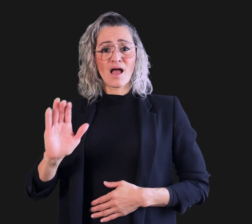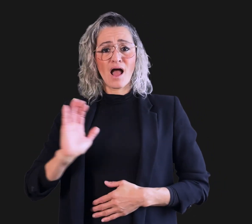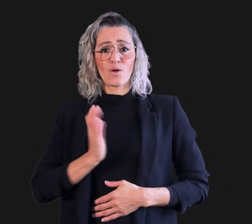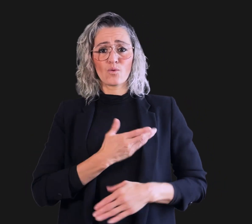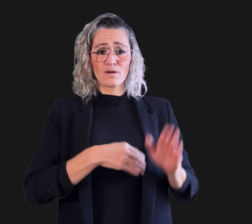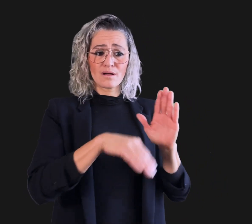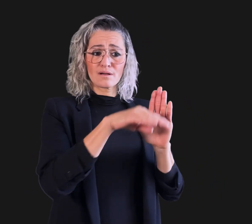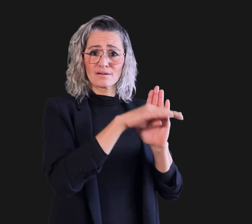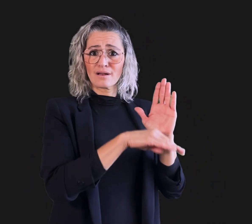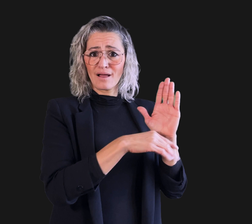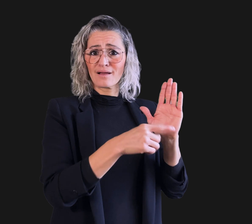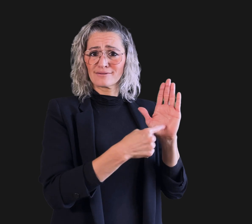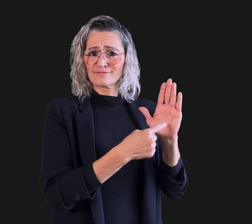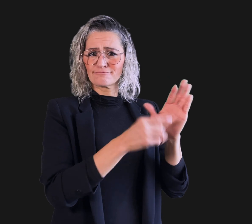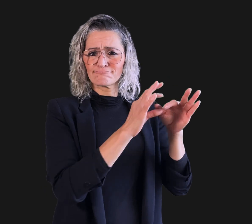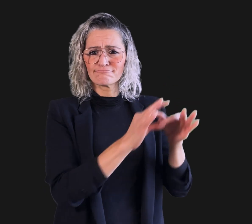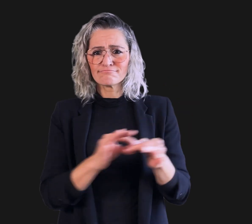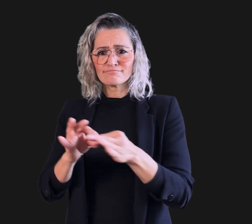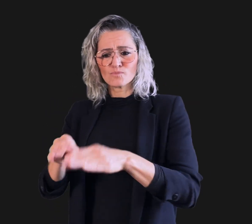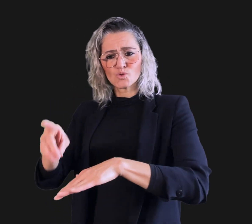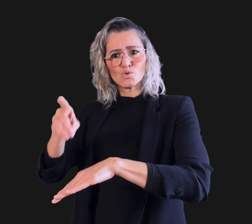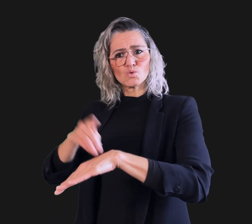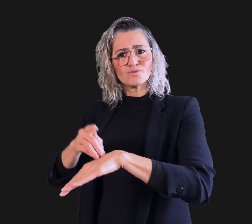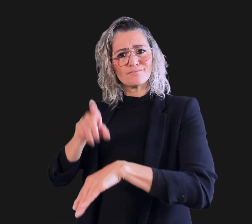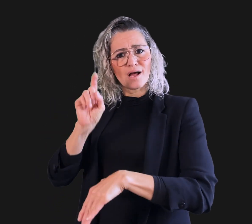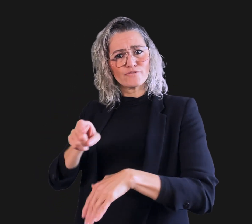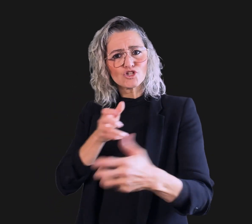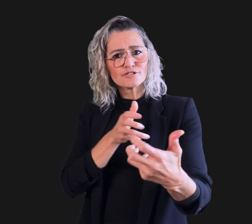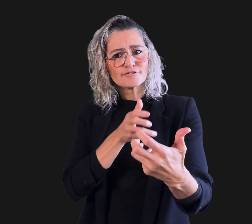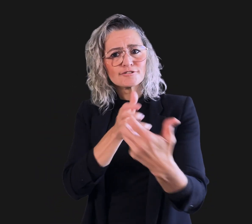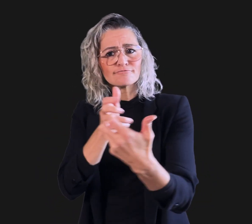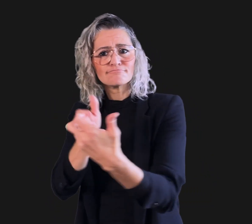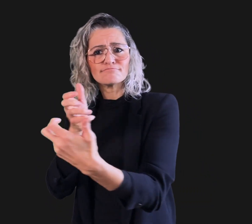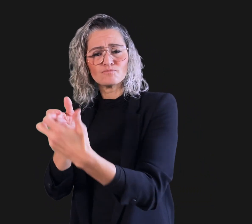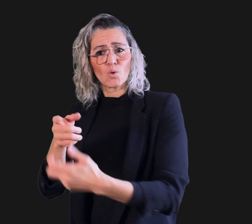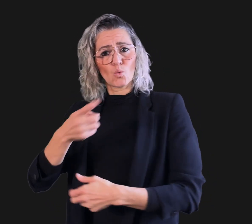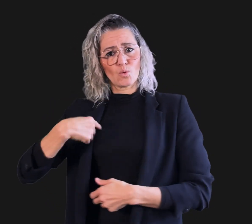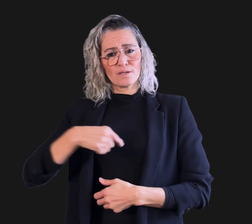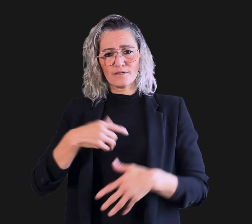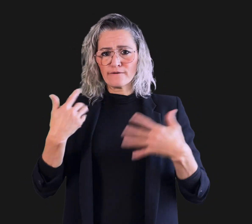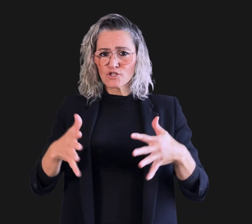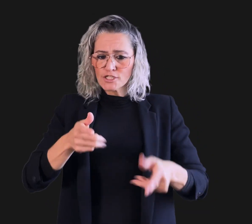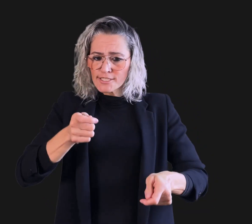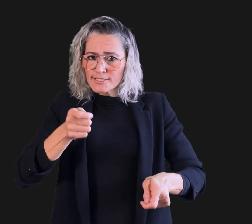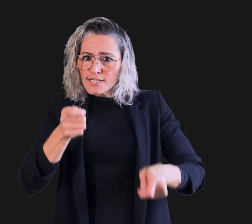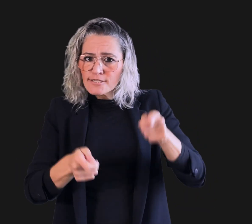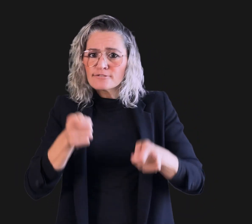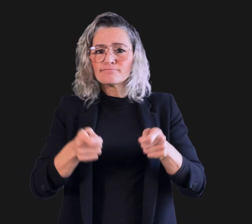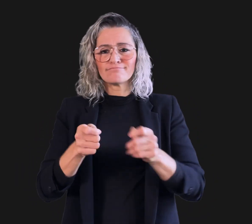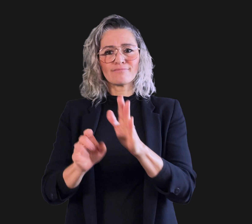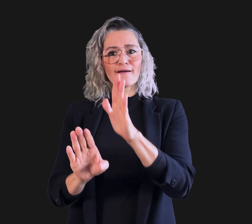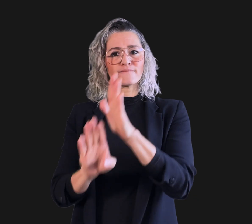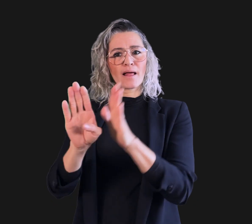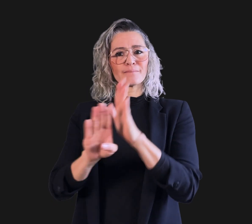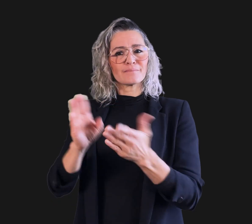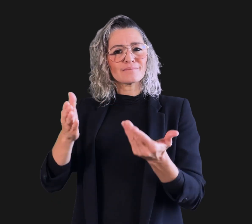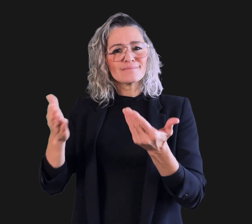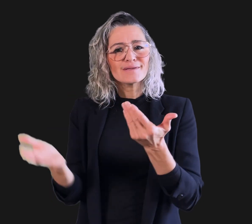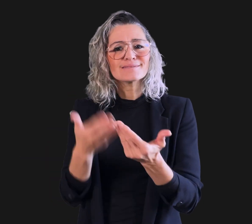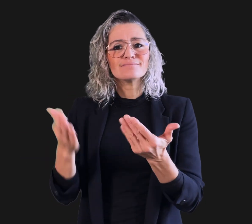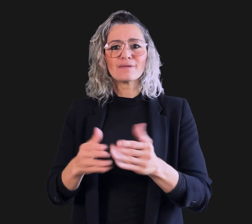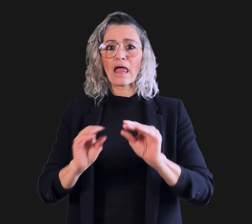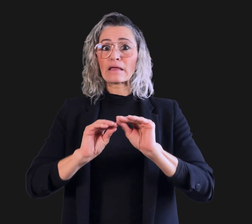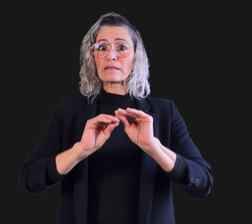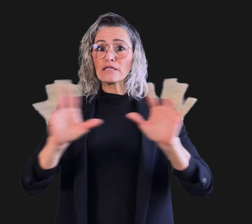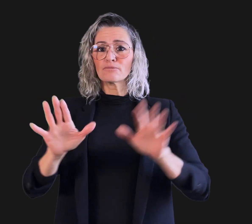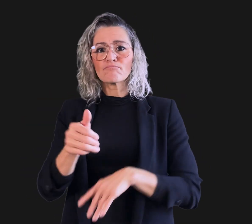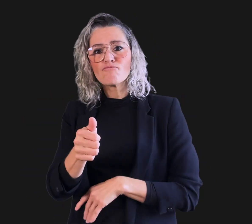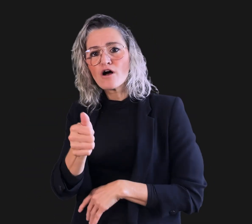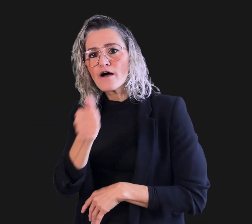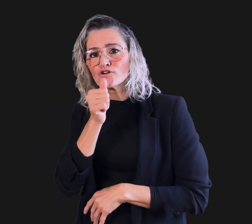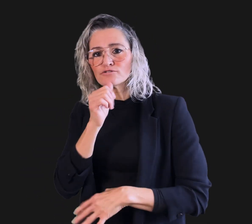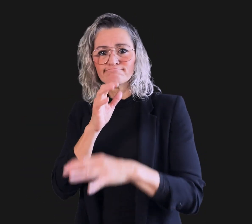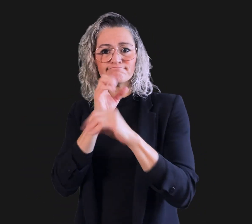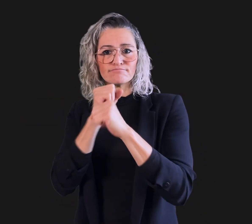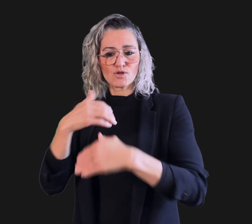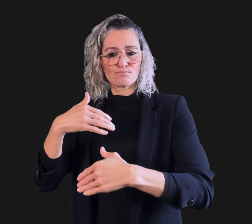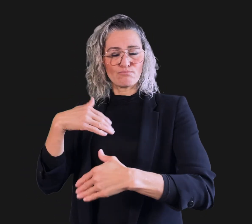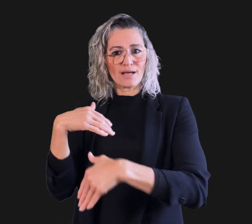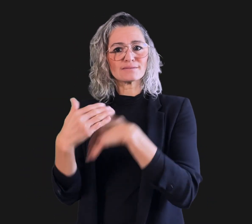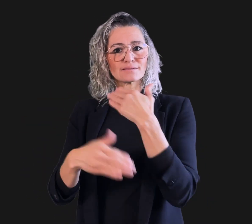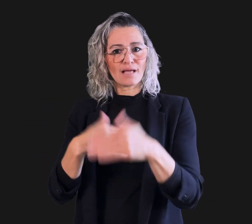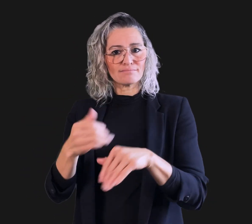• We developed an easy, clear, and confidential process